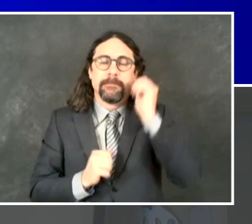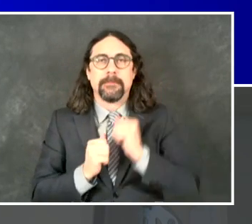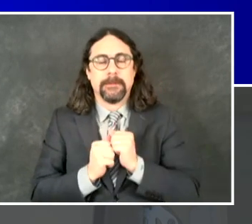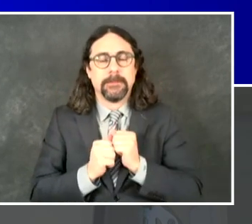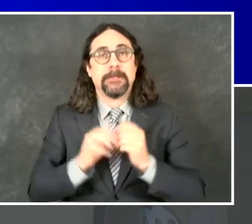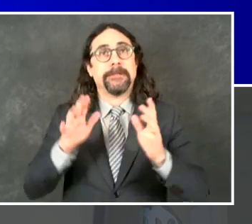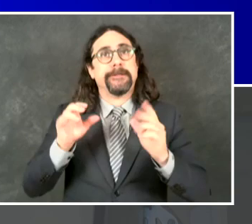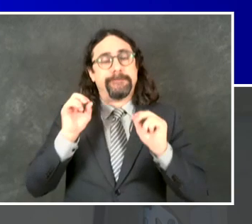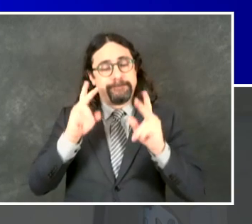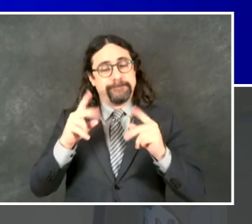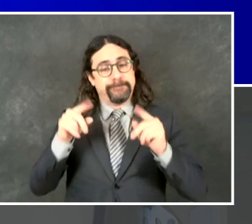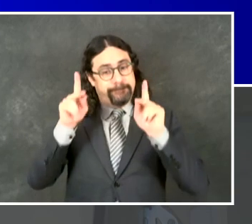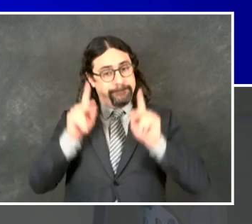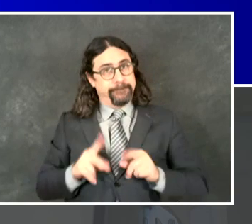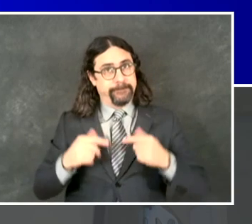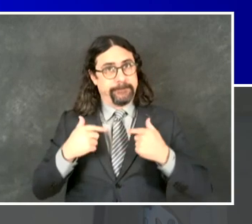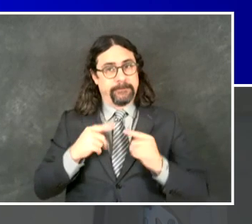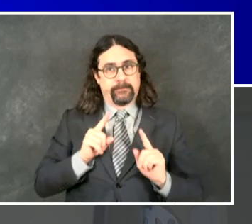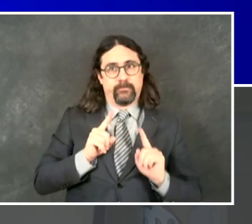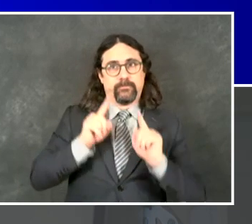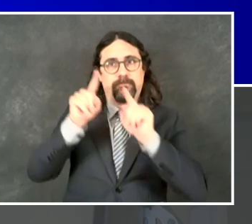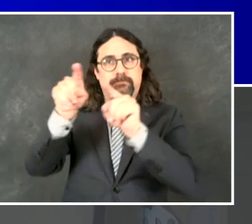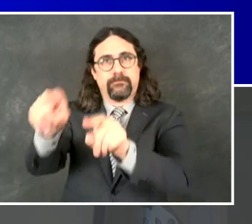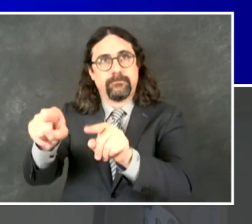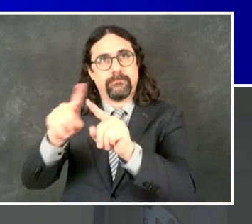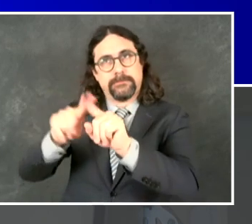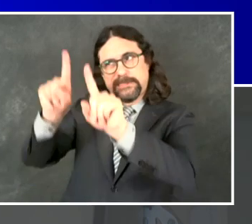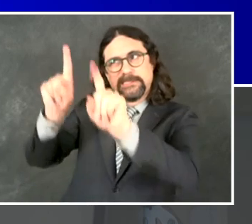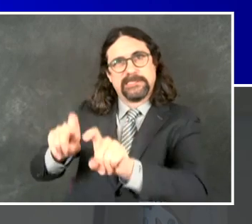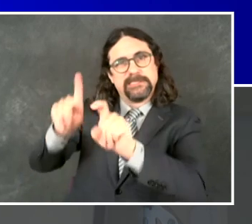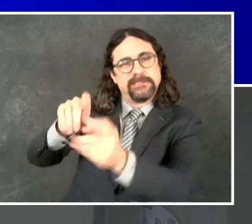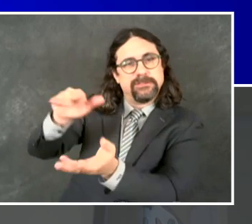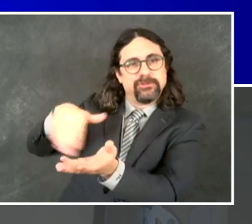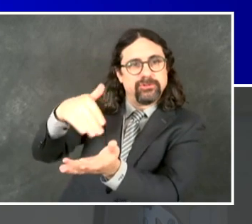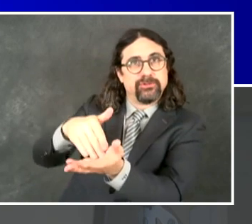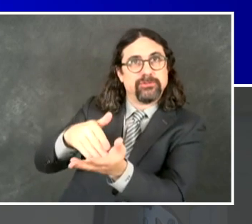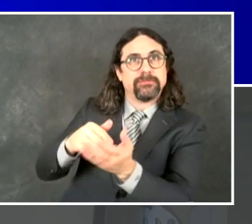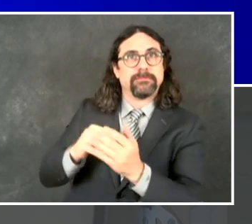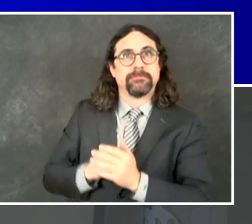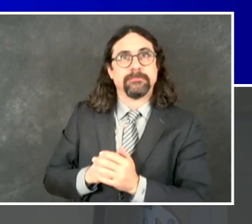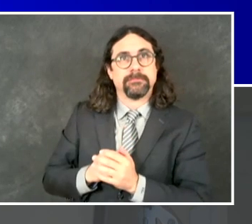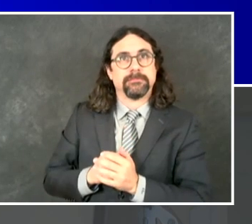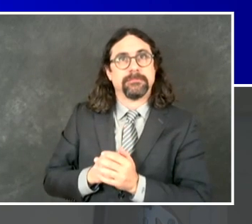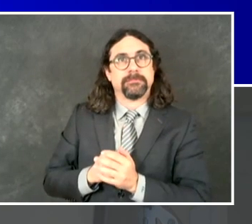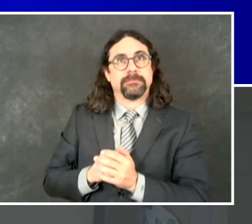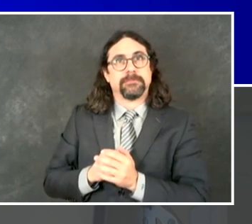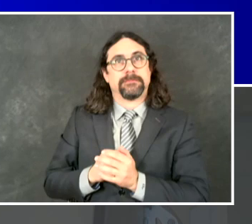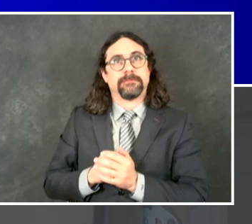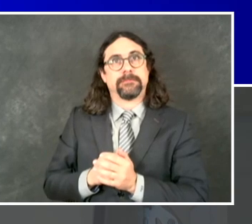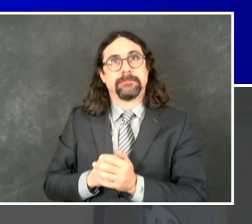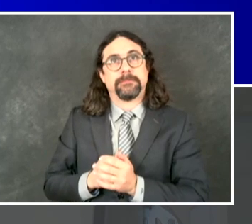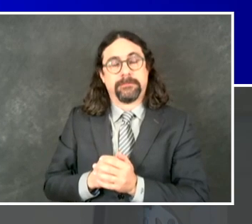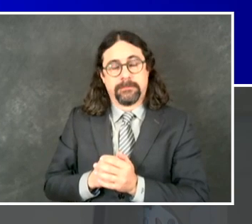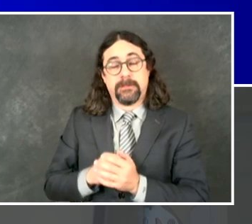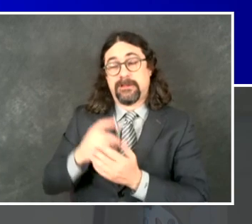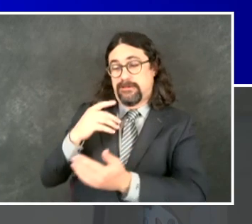THE HEALTH CARE WORKER HAVING TO BELL A PREPARED WITH ALL THE PEPs NAD HTEN TAKE THAT VERY LONG